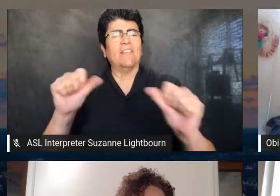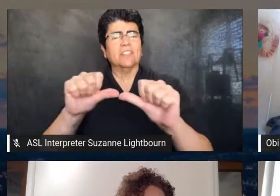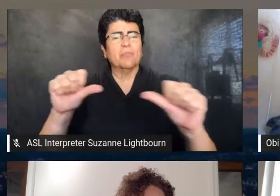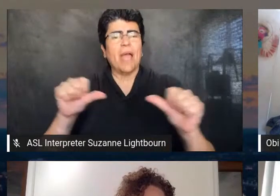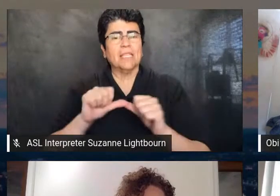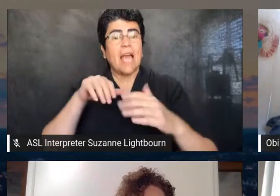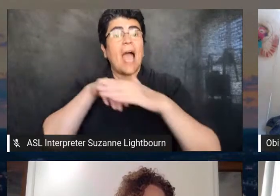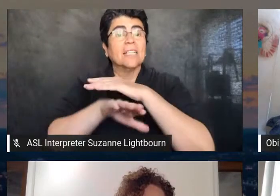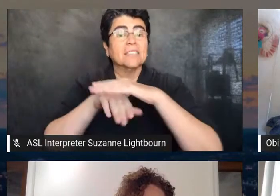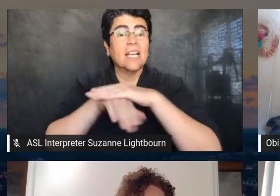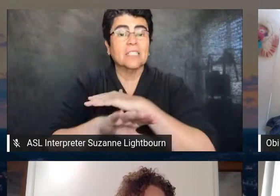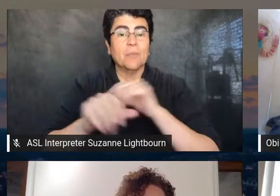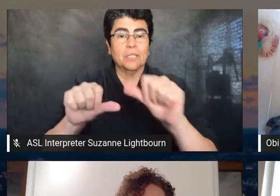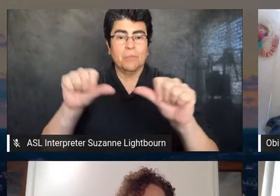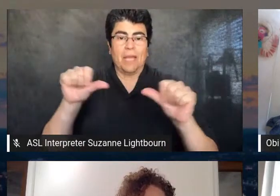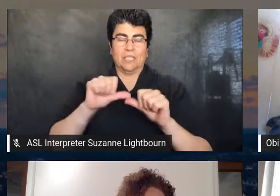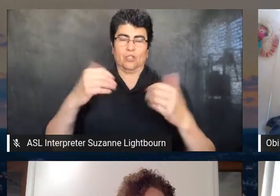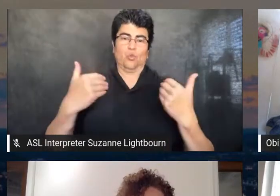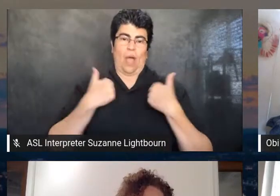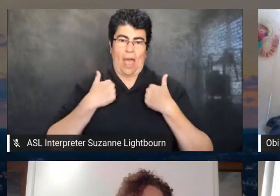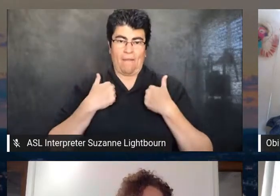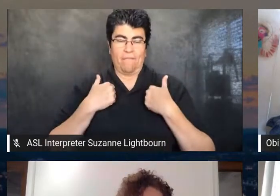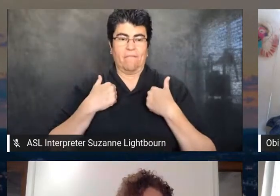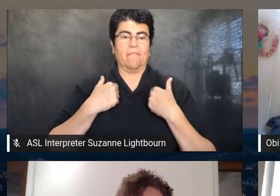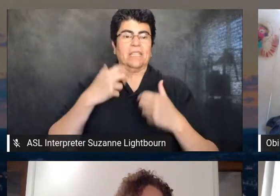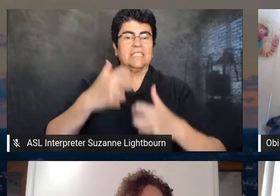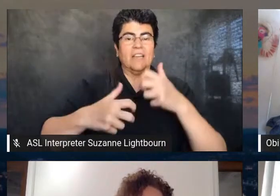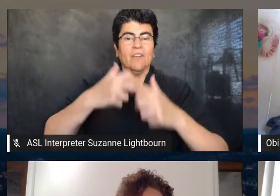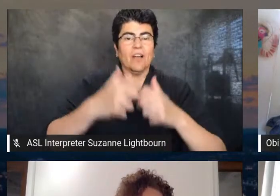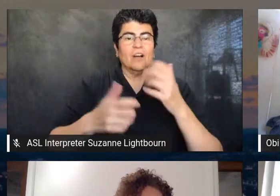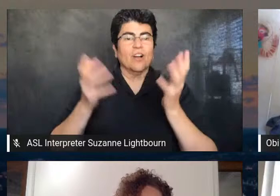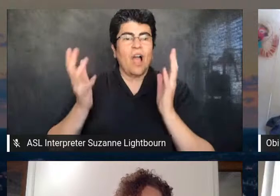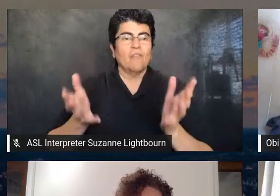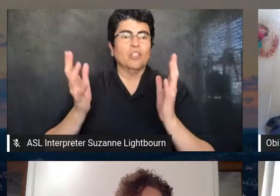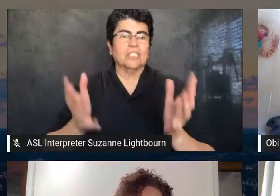to have difficult conversations,